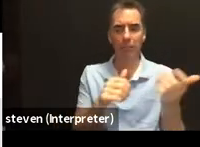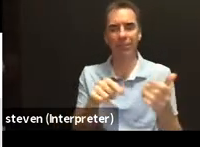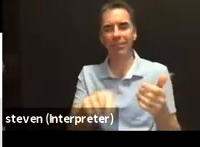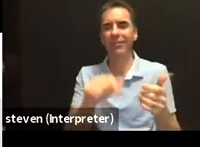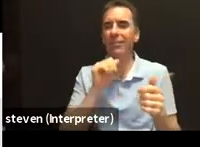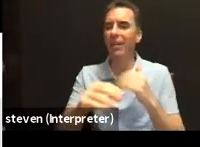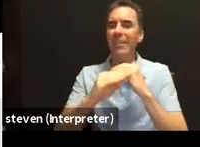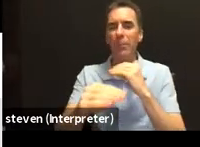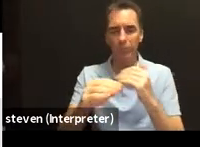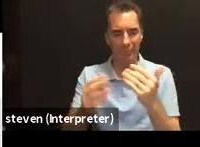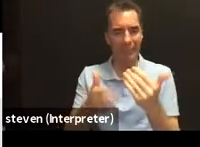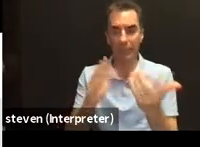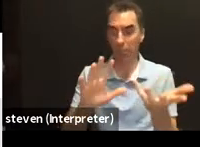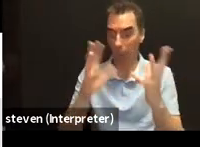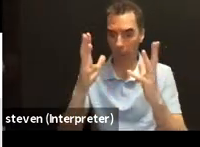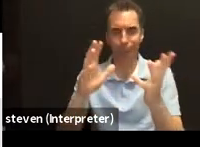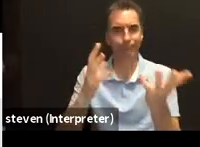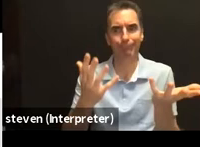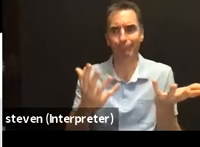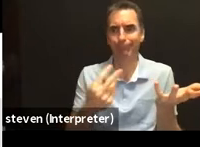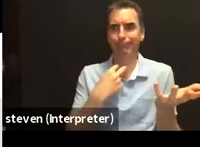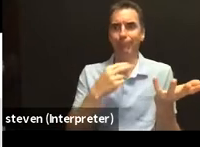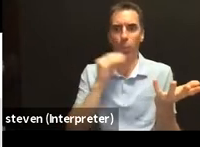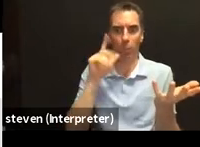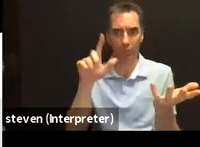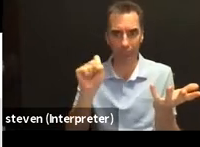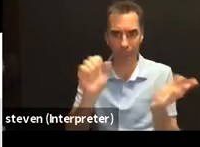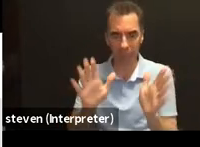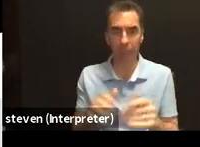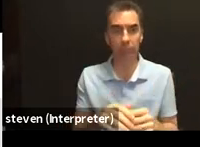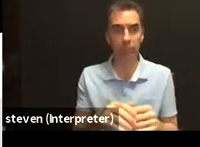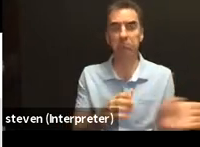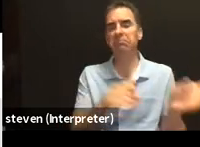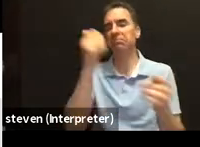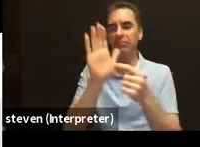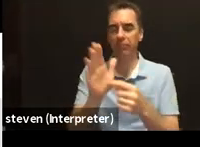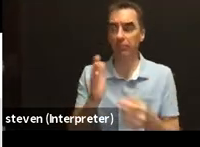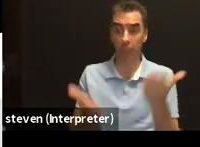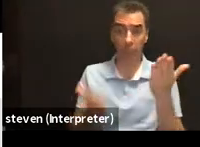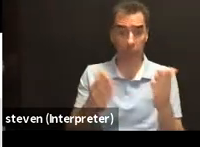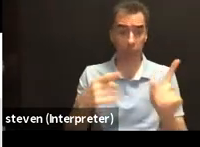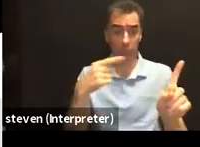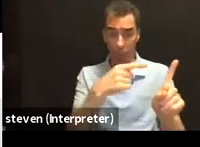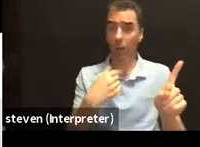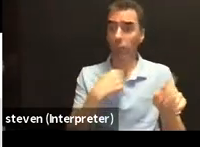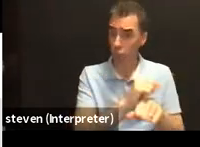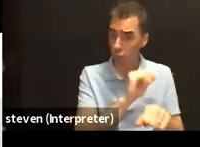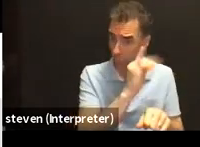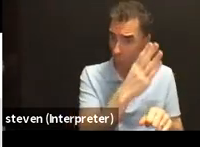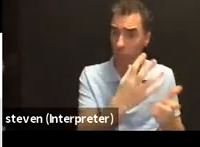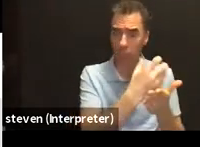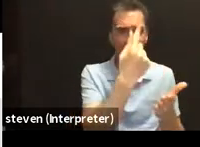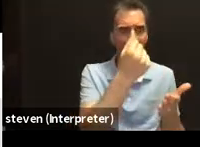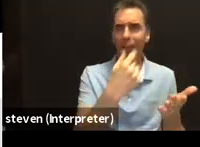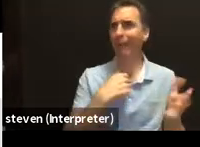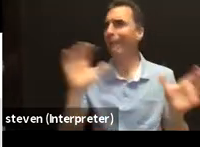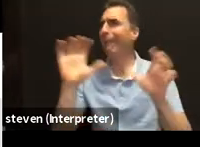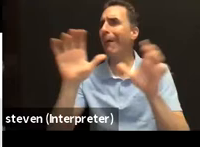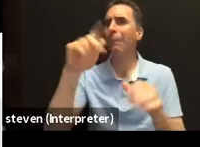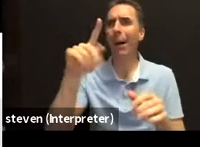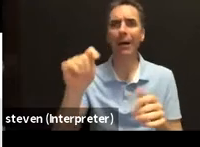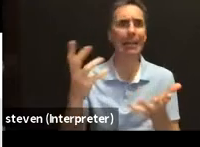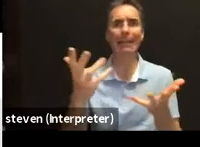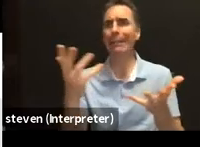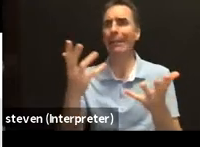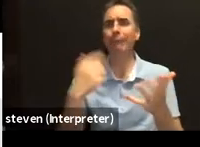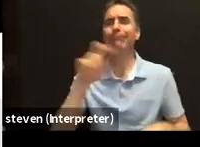maria.rodriguez: For people. Some people will actually work and have income but they're unable to they haven't been able to either find a multi plan an apartment to stay until the end up staying in a motel or a hotel that they pay for